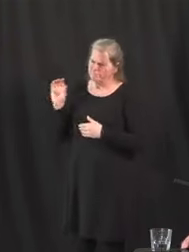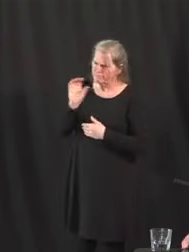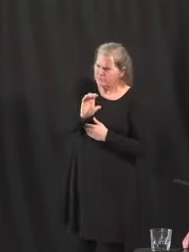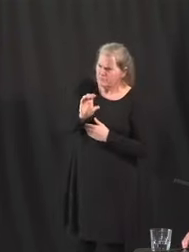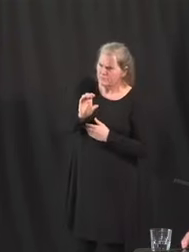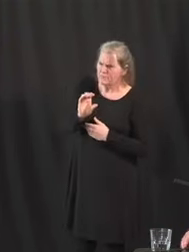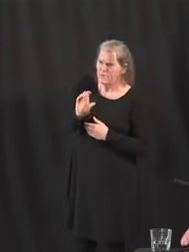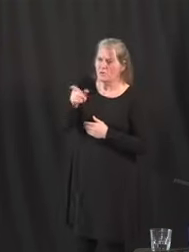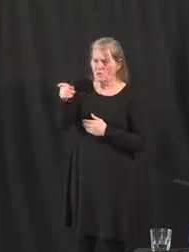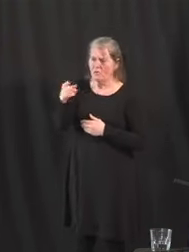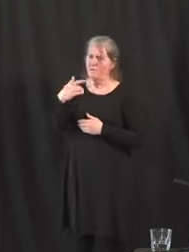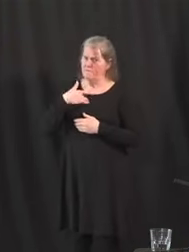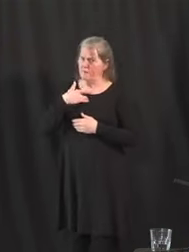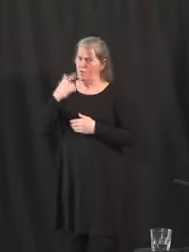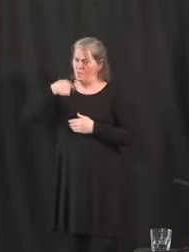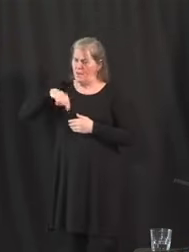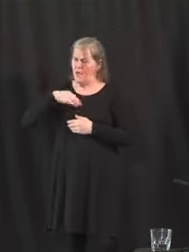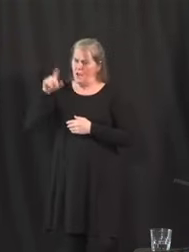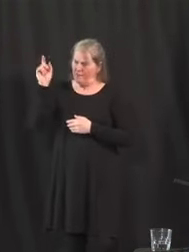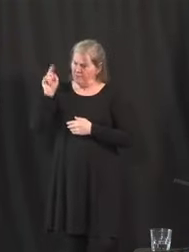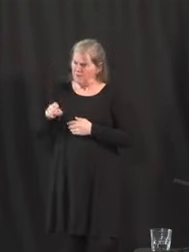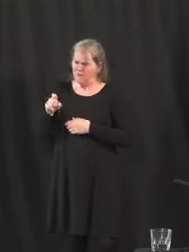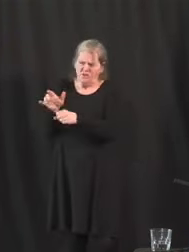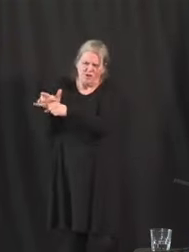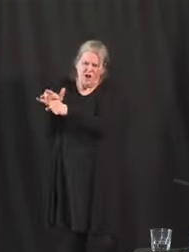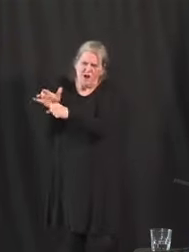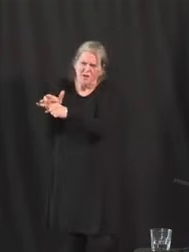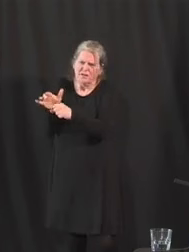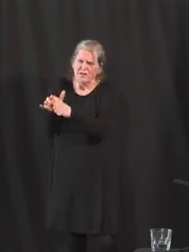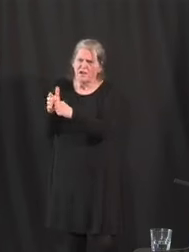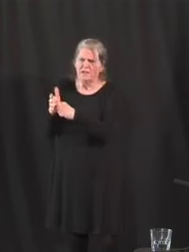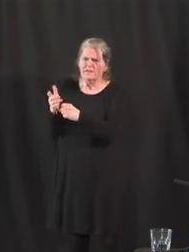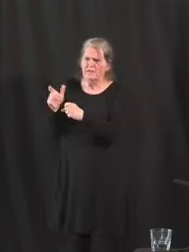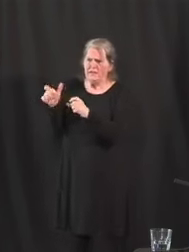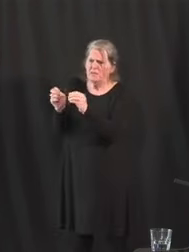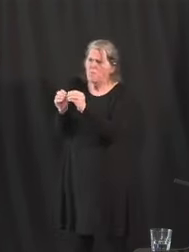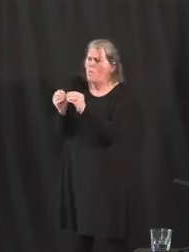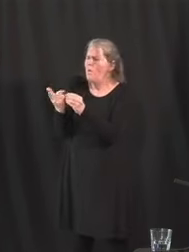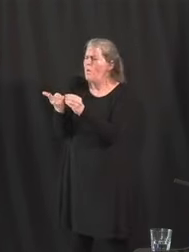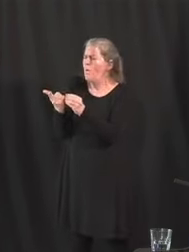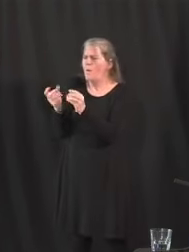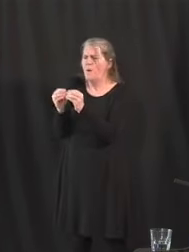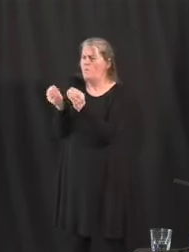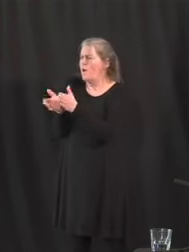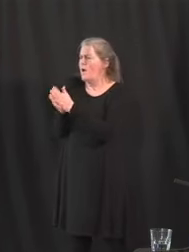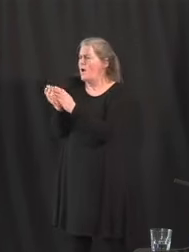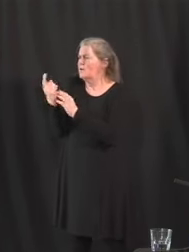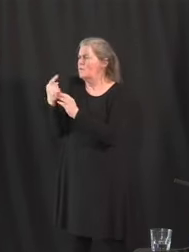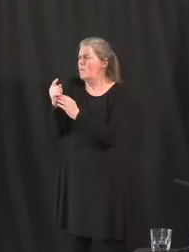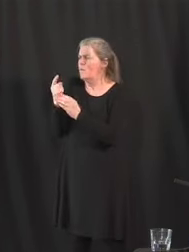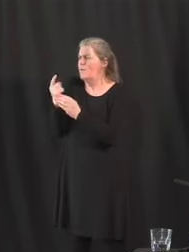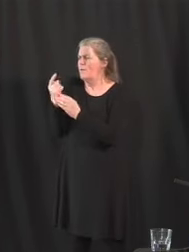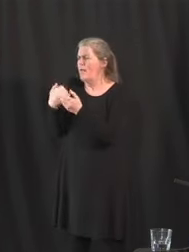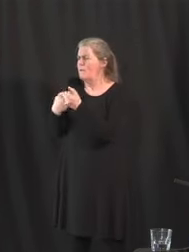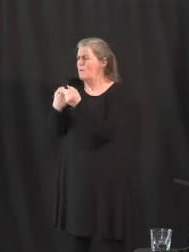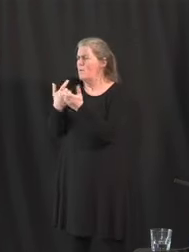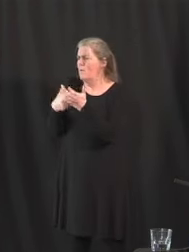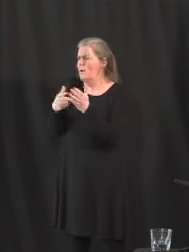OUR NEEDS OR IF THERE'S THINGS THAT WERE ON THE TABLE THAT YOU'RE STILL INTERESTED IN GETTING SUPPORT FOR. THANKS FOR THE QUESTION.